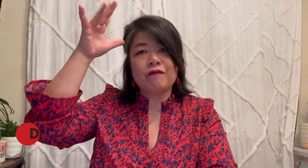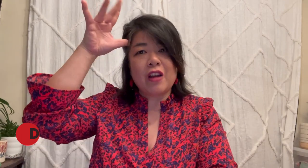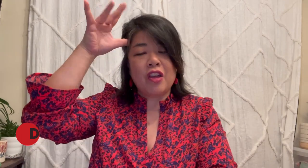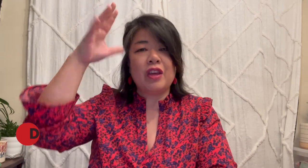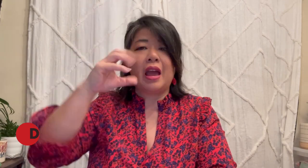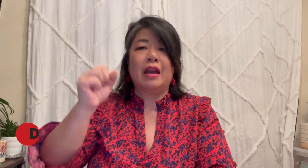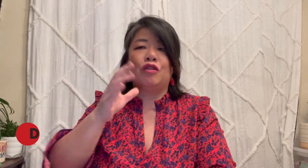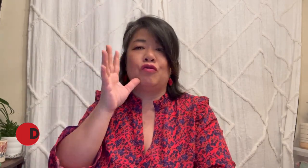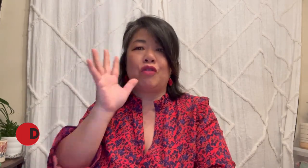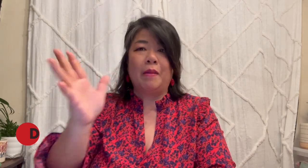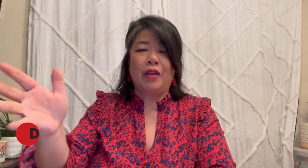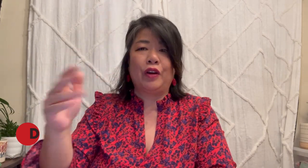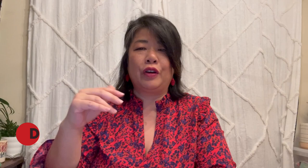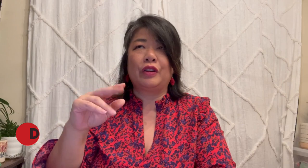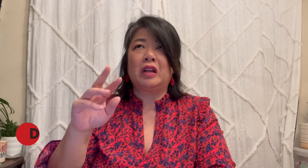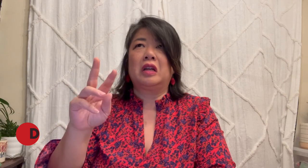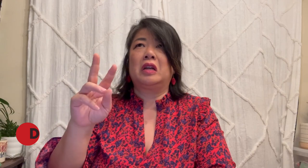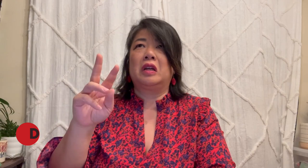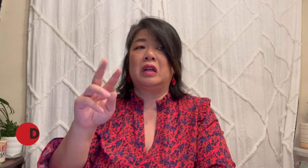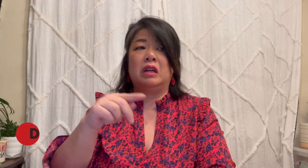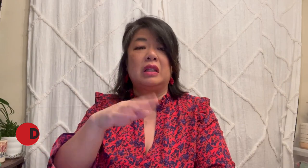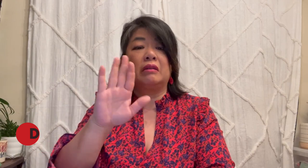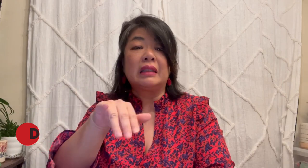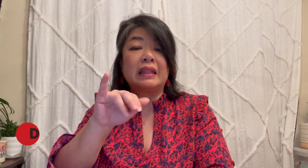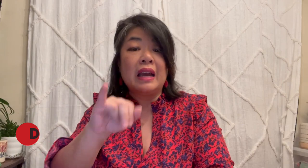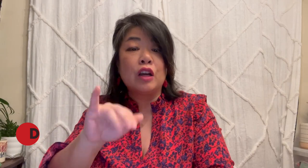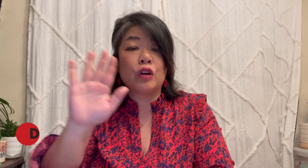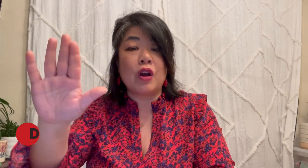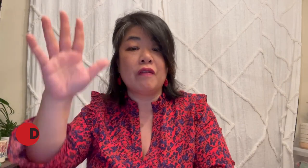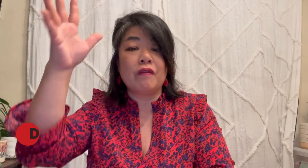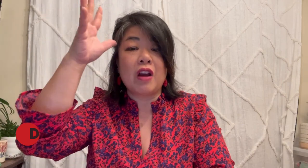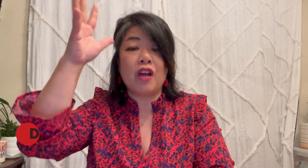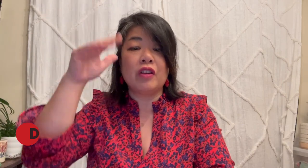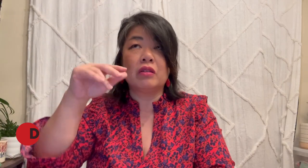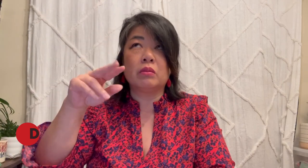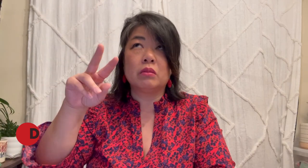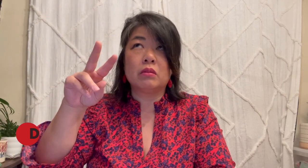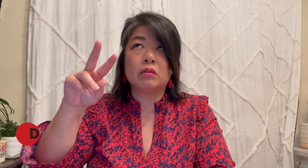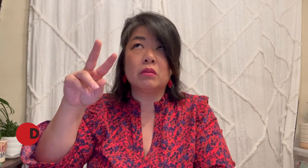and grandmother. I was told he was my father. I had no knowledge